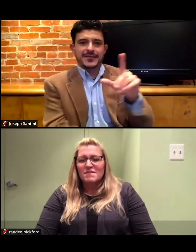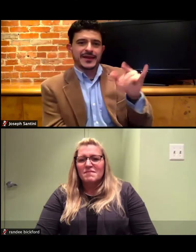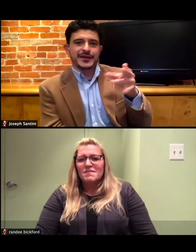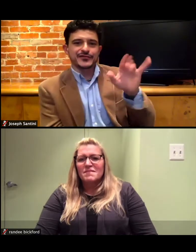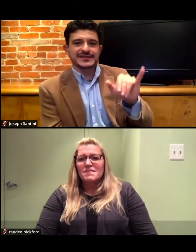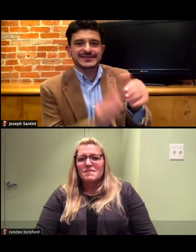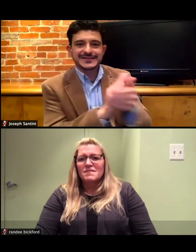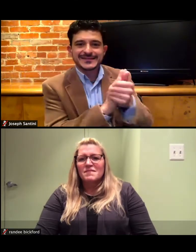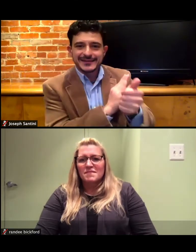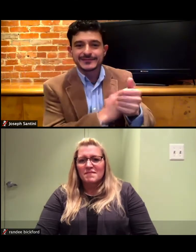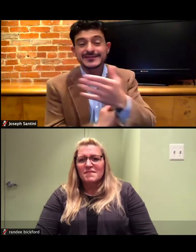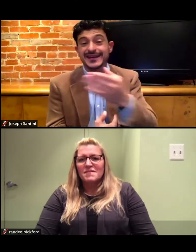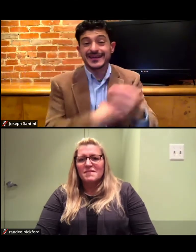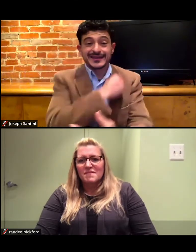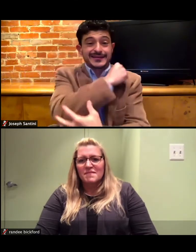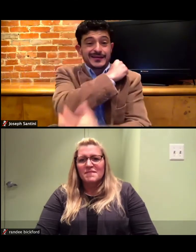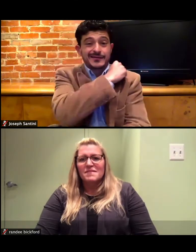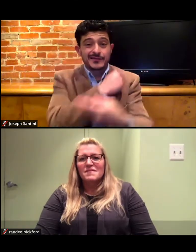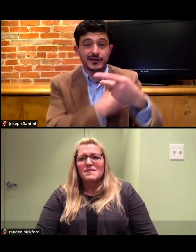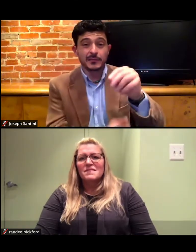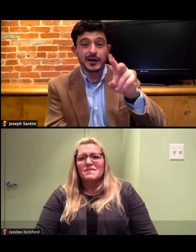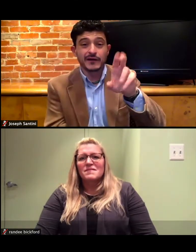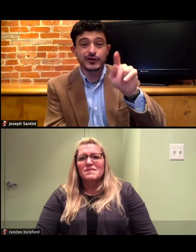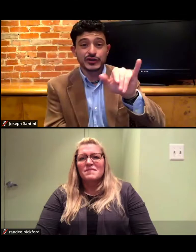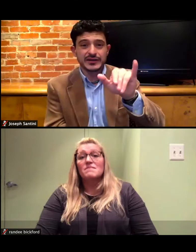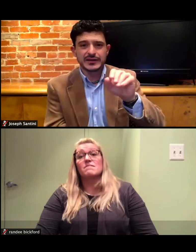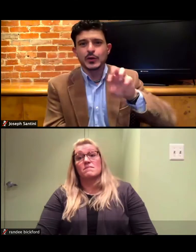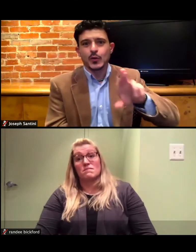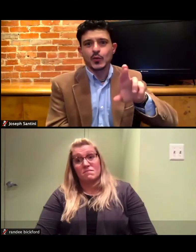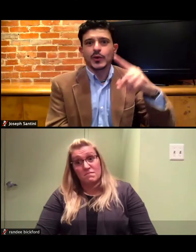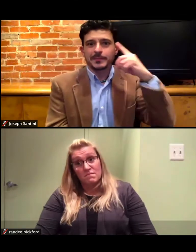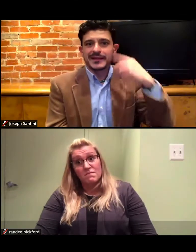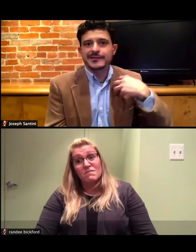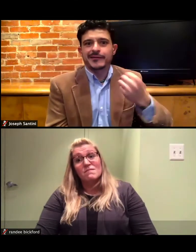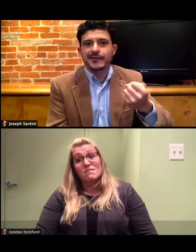between math literacy skills and poverty